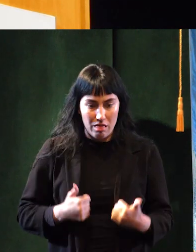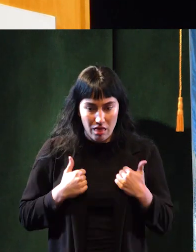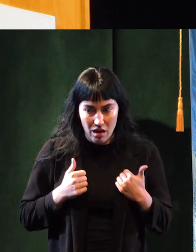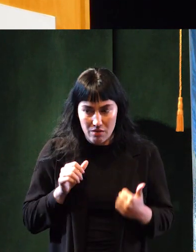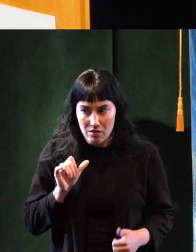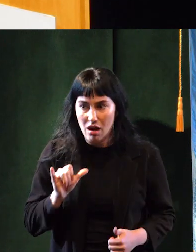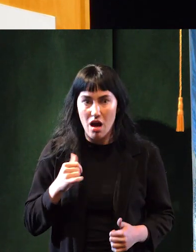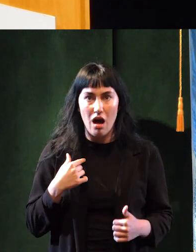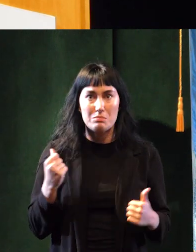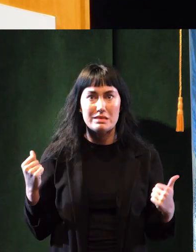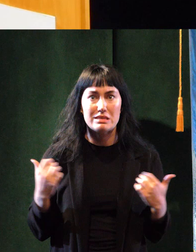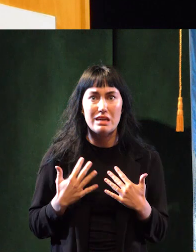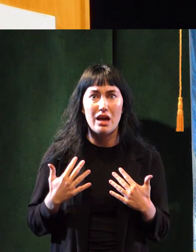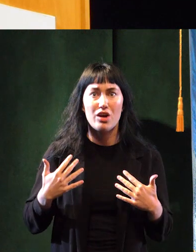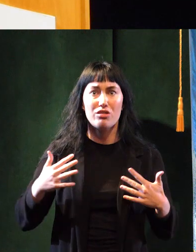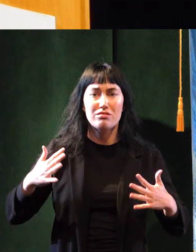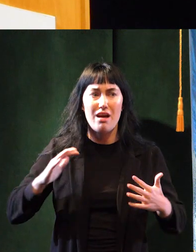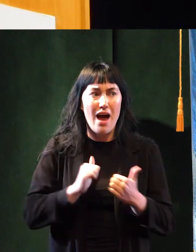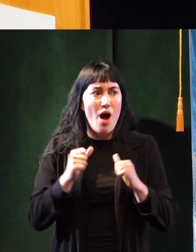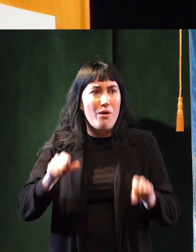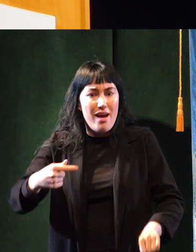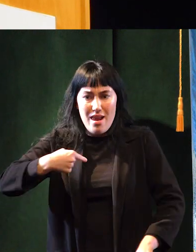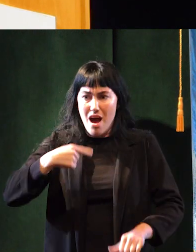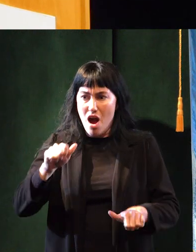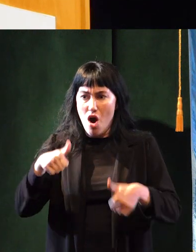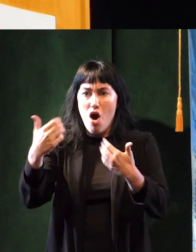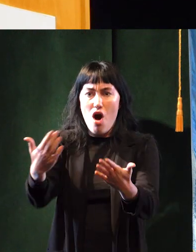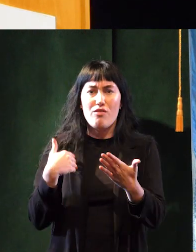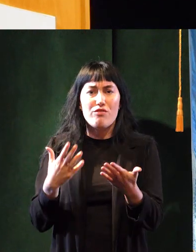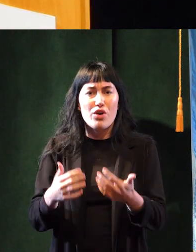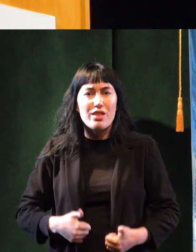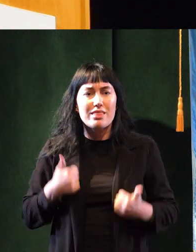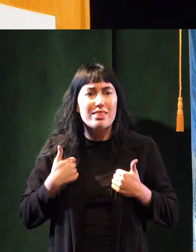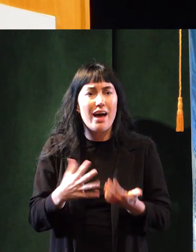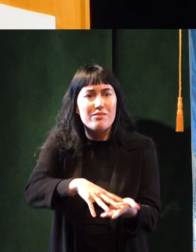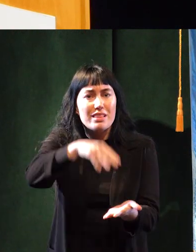and I was a little scared how could I offer the life lessons and words of